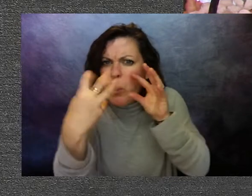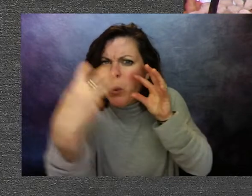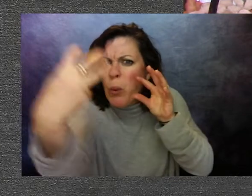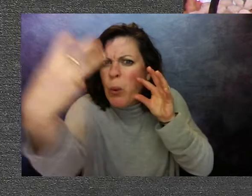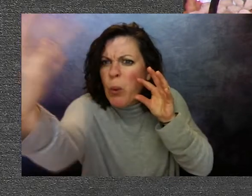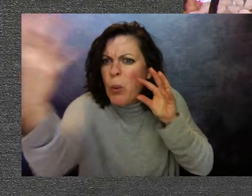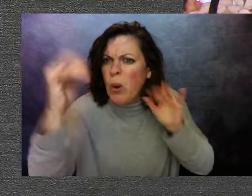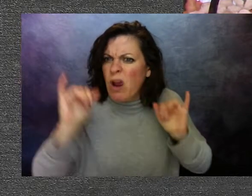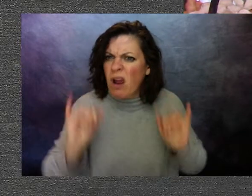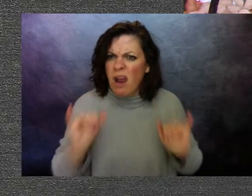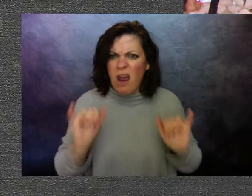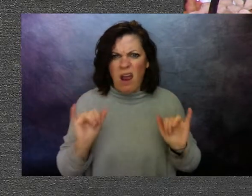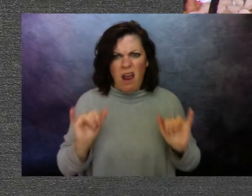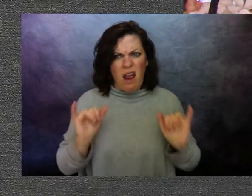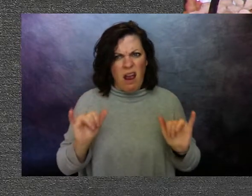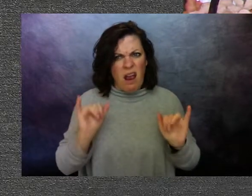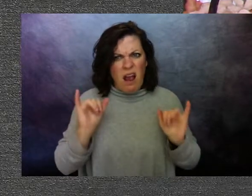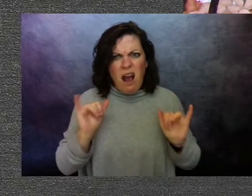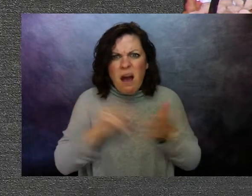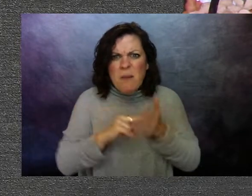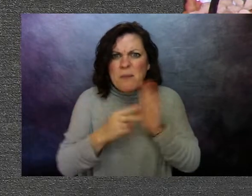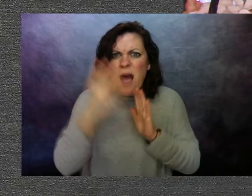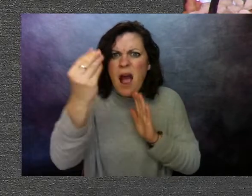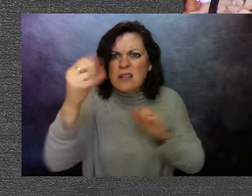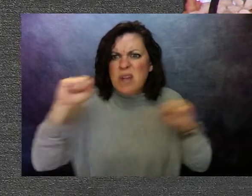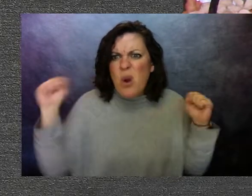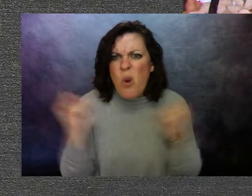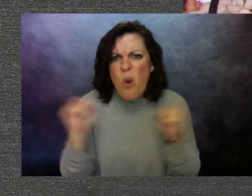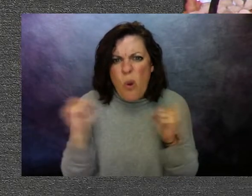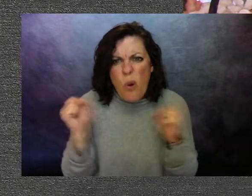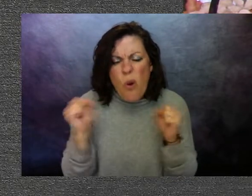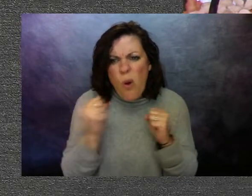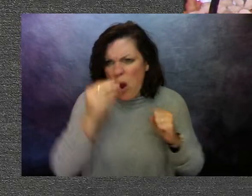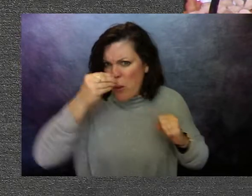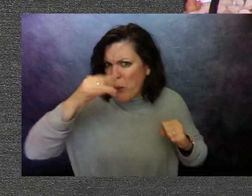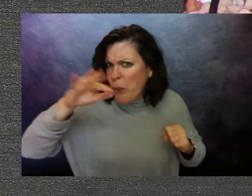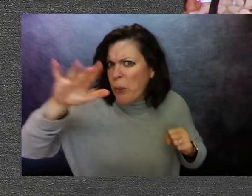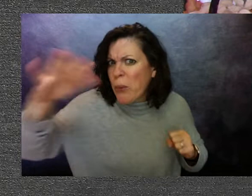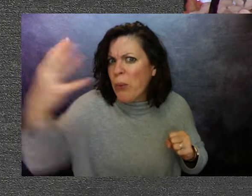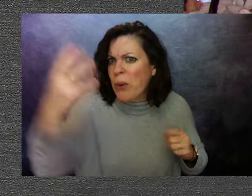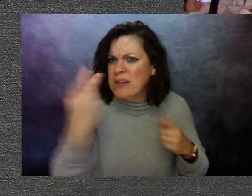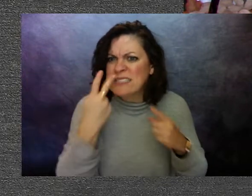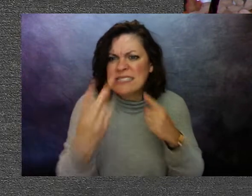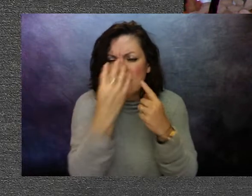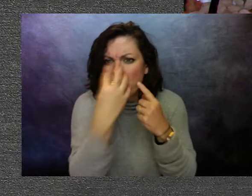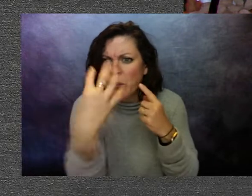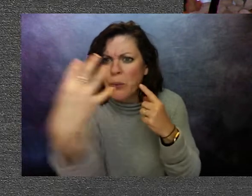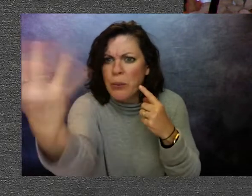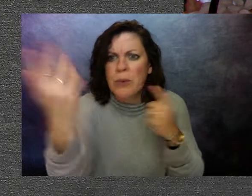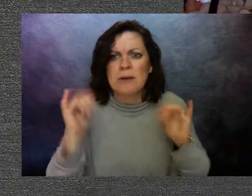Frosty's like another word for cold. Fall had come. I put on a warm coat and took Clifford out.